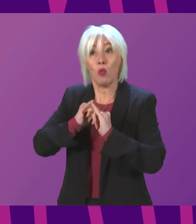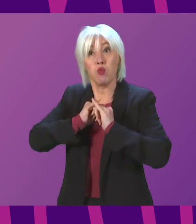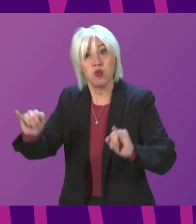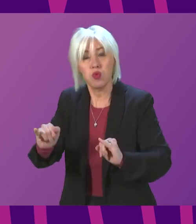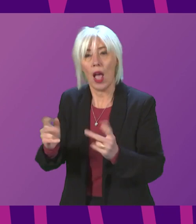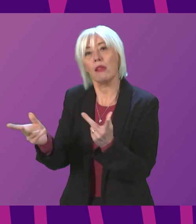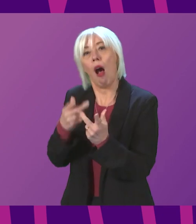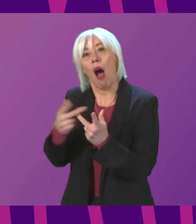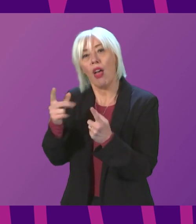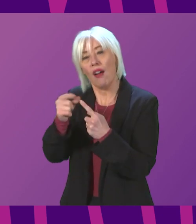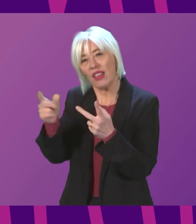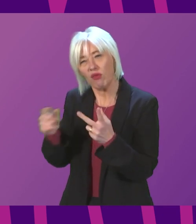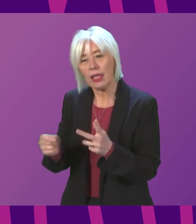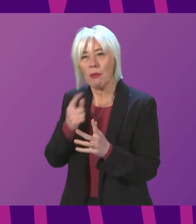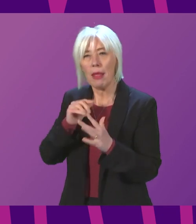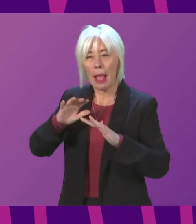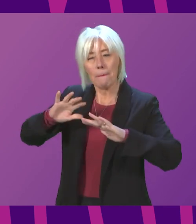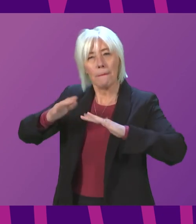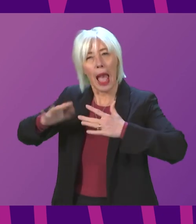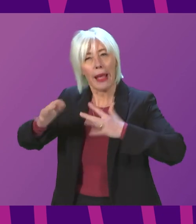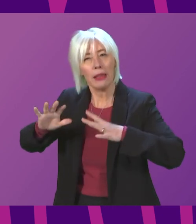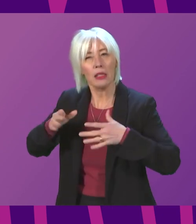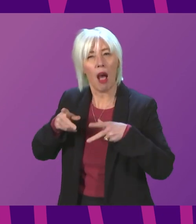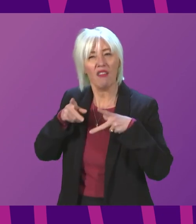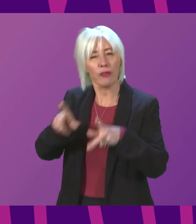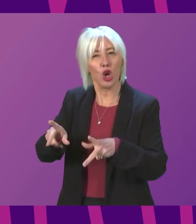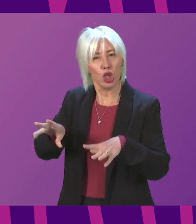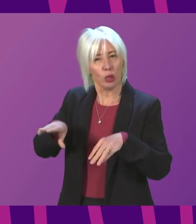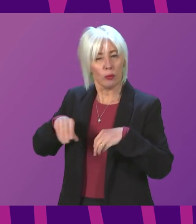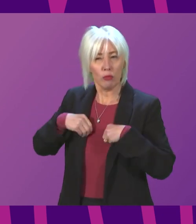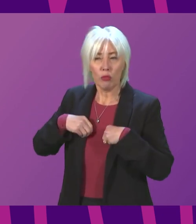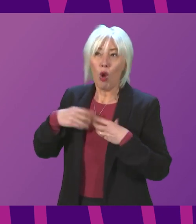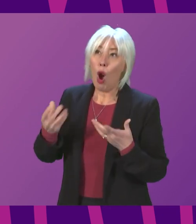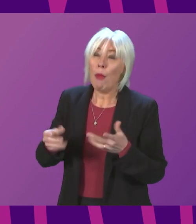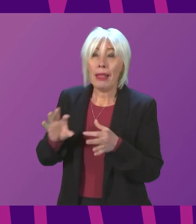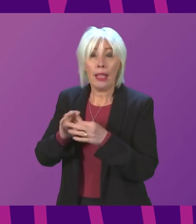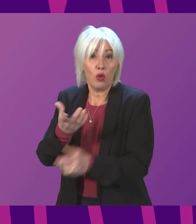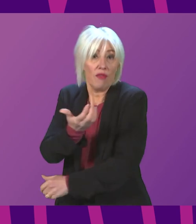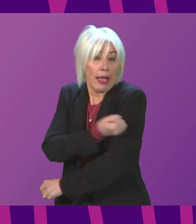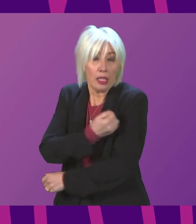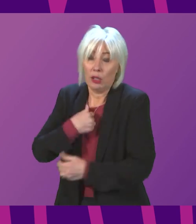is a milder version of the virus, or whether it is because of the effects of vaccination,